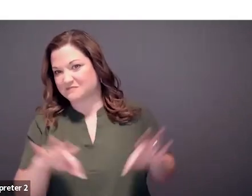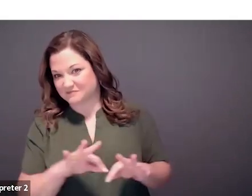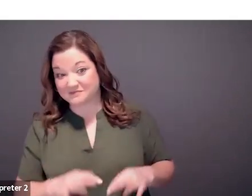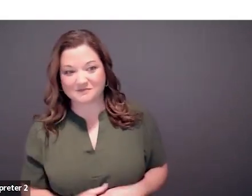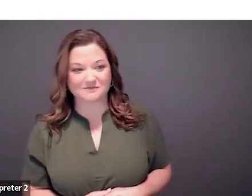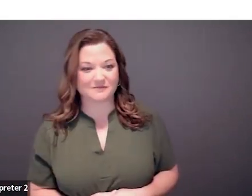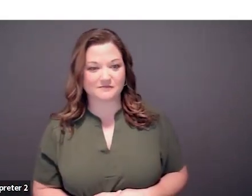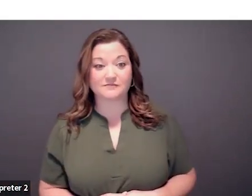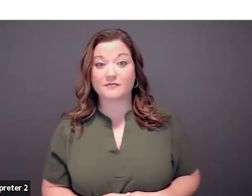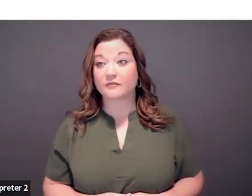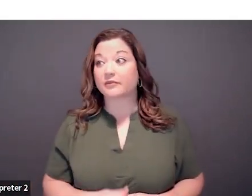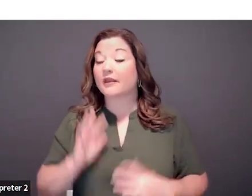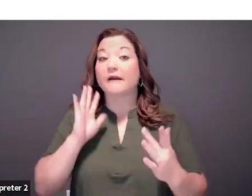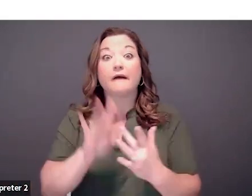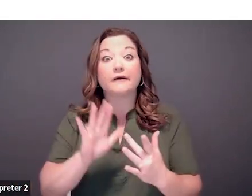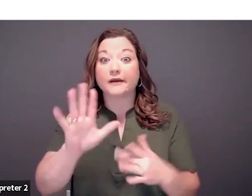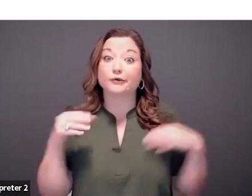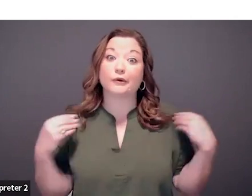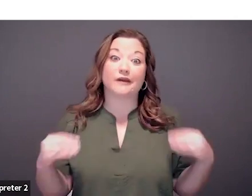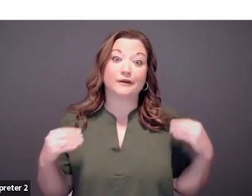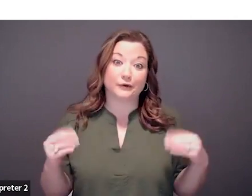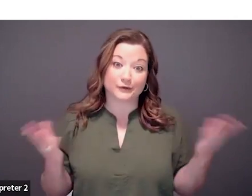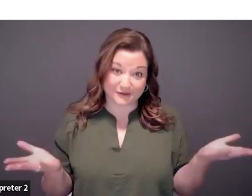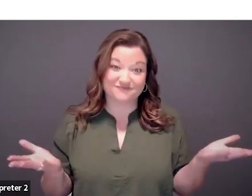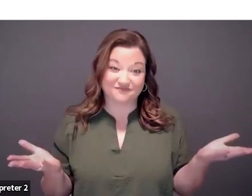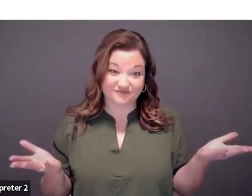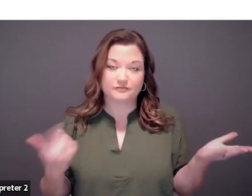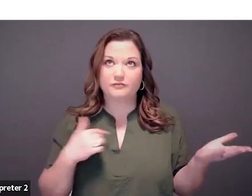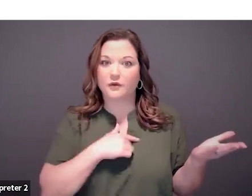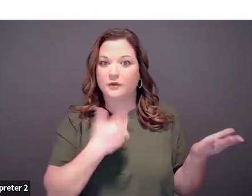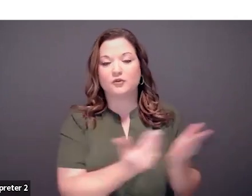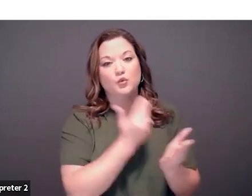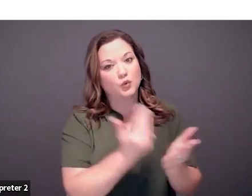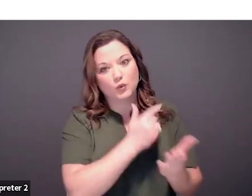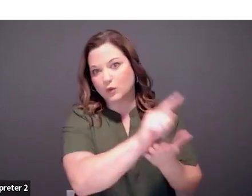Contact your vendors. We have lots and lots of new laws going into effect